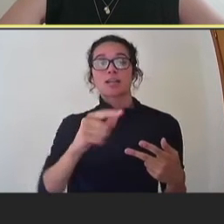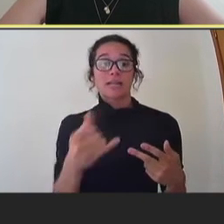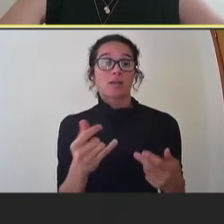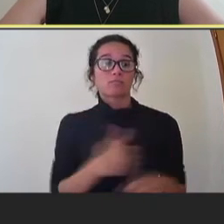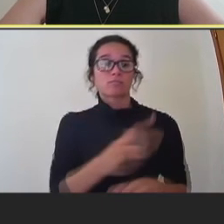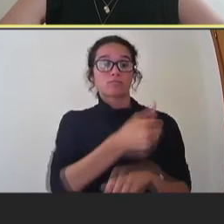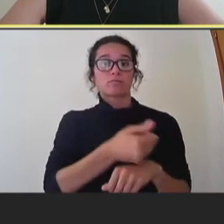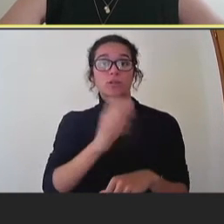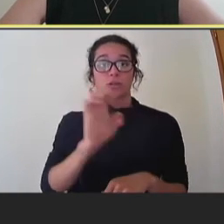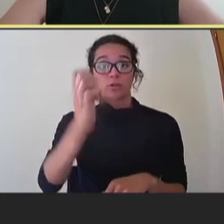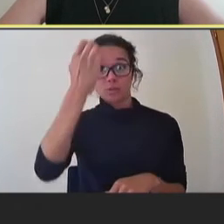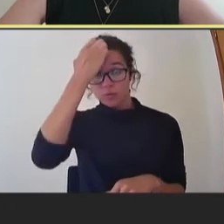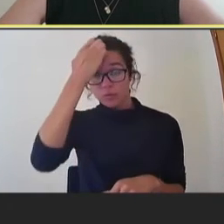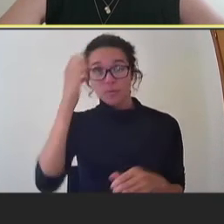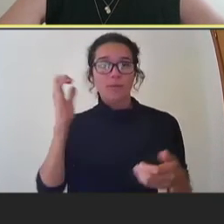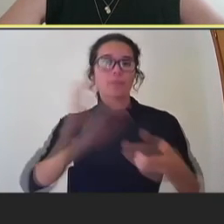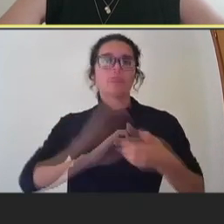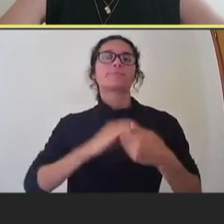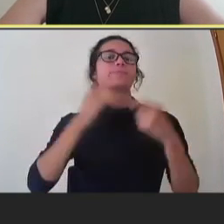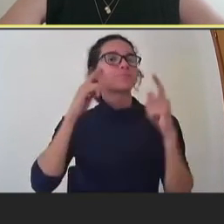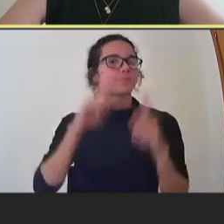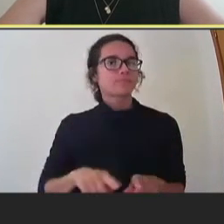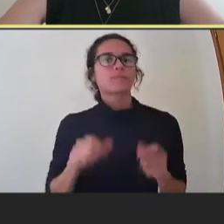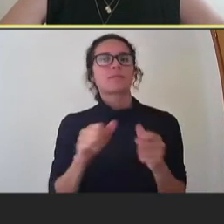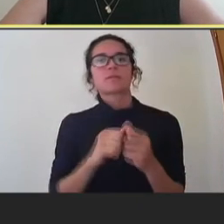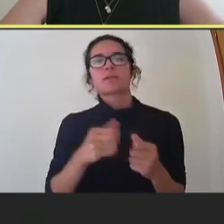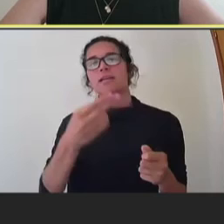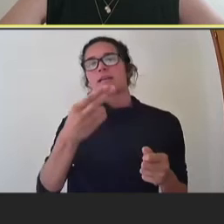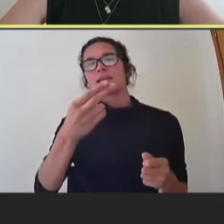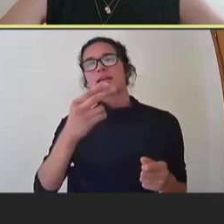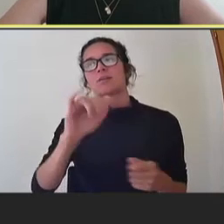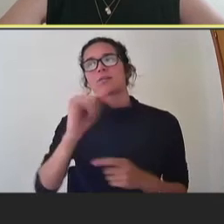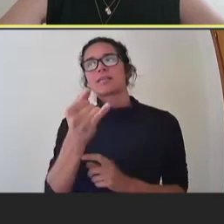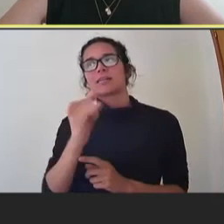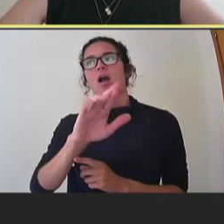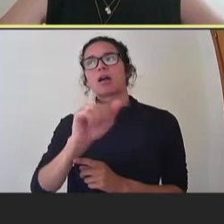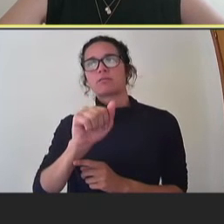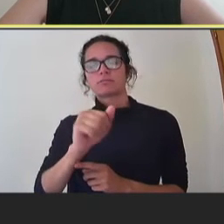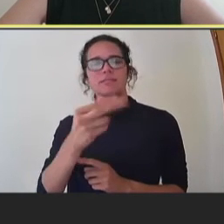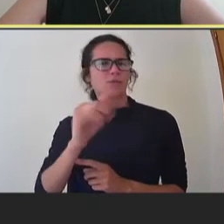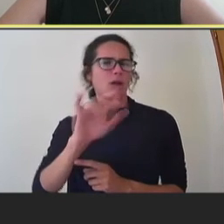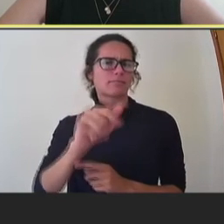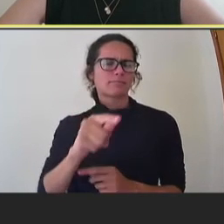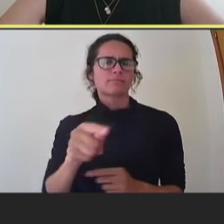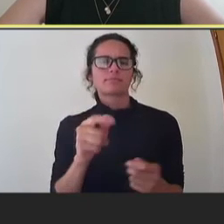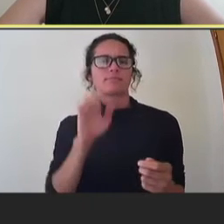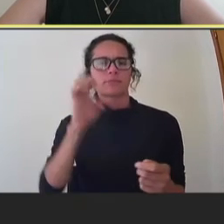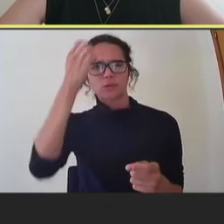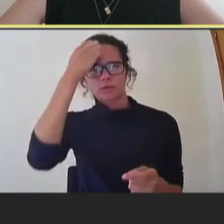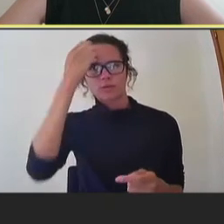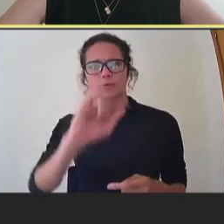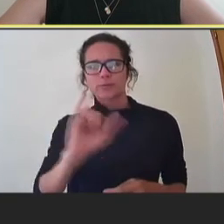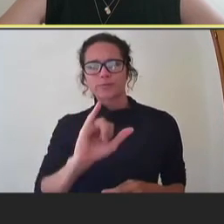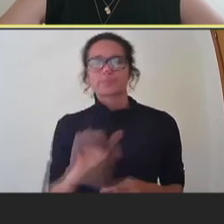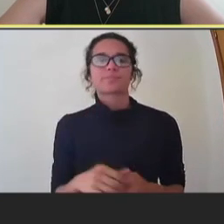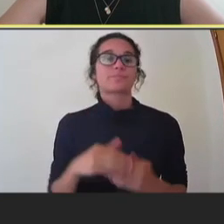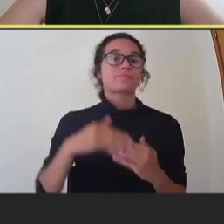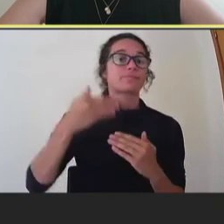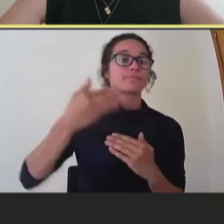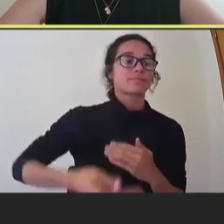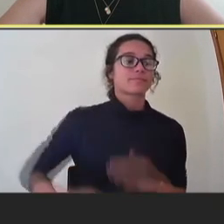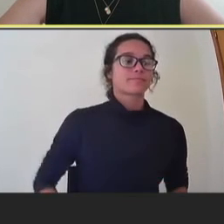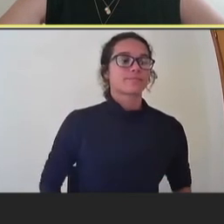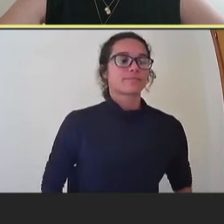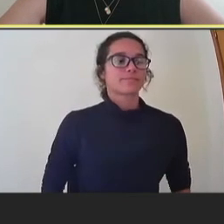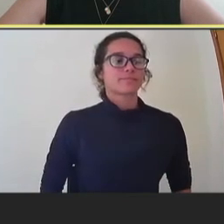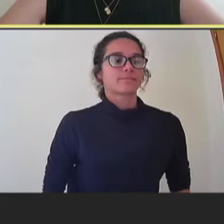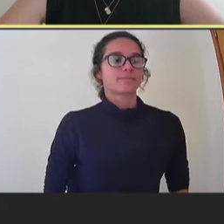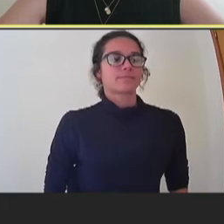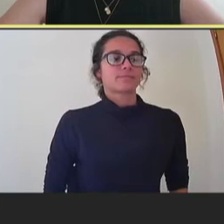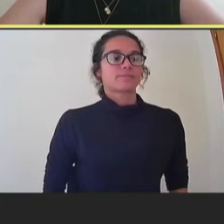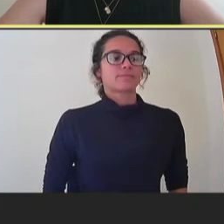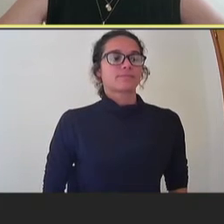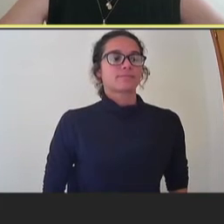a partnership agreement with HERA in Europe. Next slide, please.